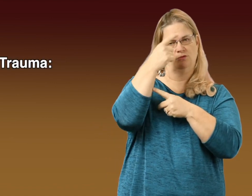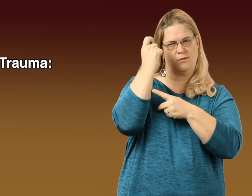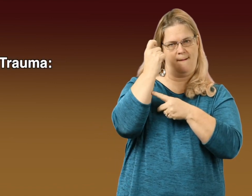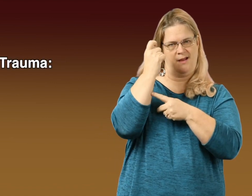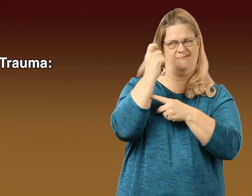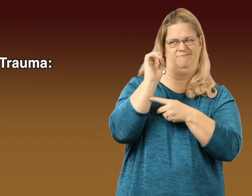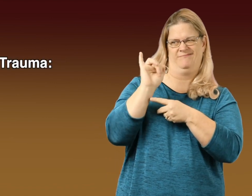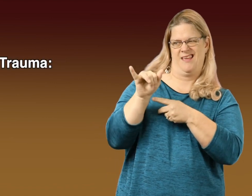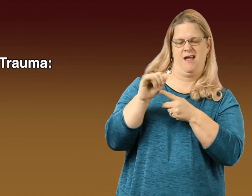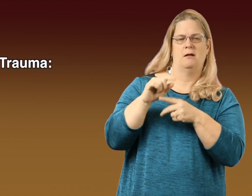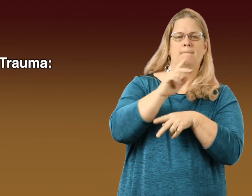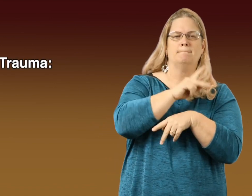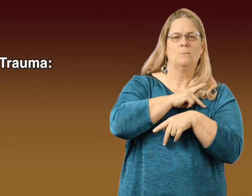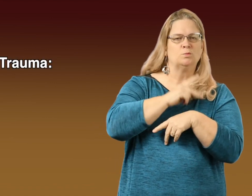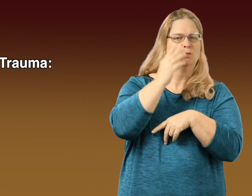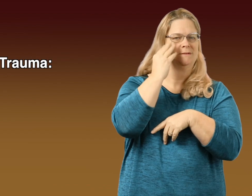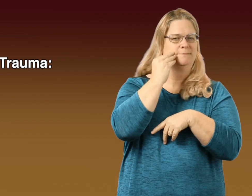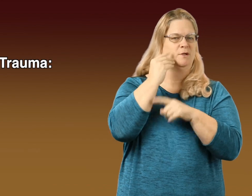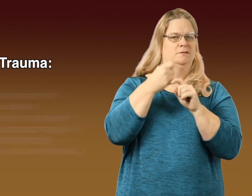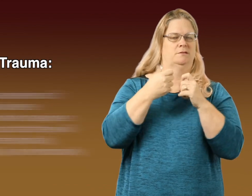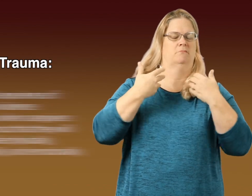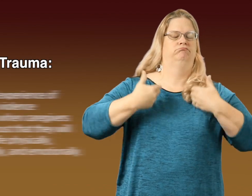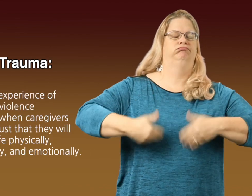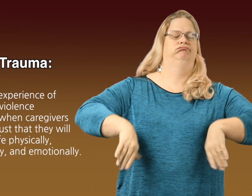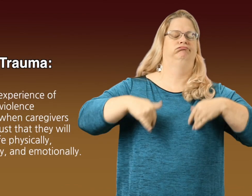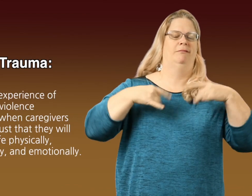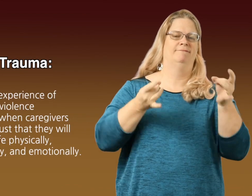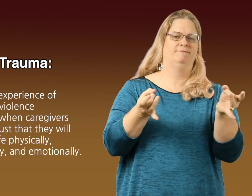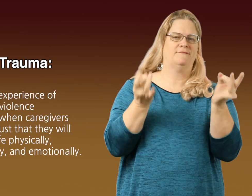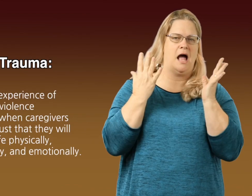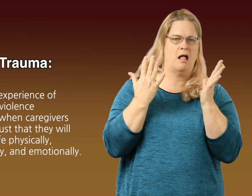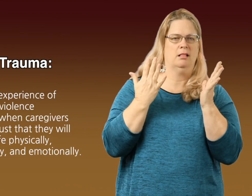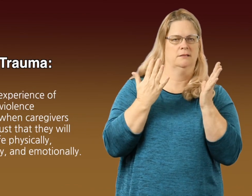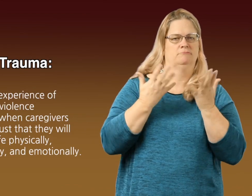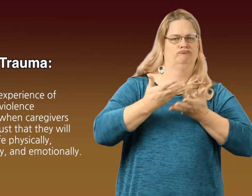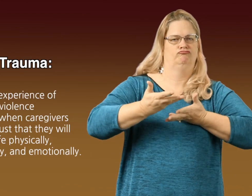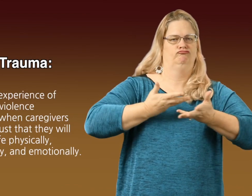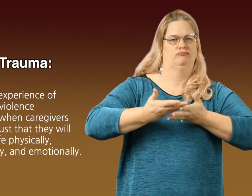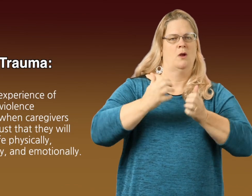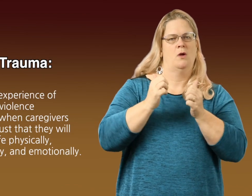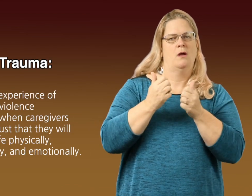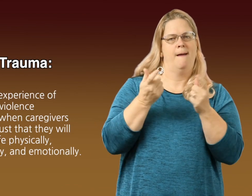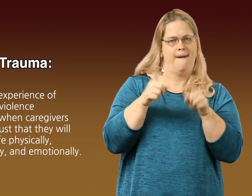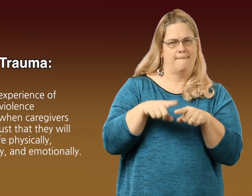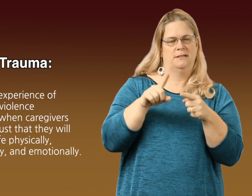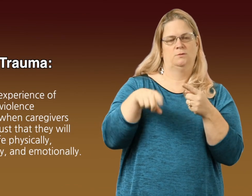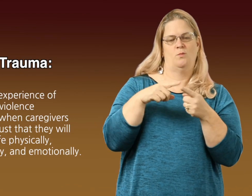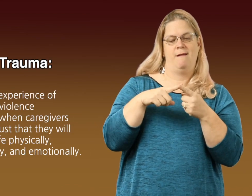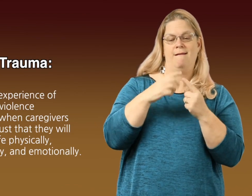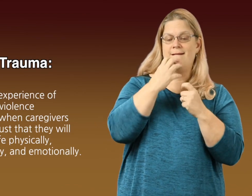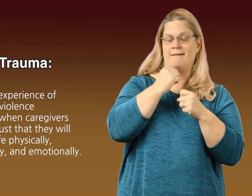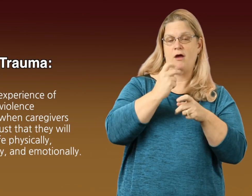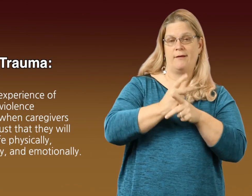That is a personal experience of interpersonal violence, and happens when caregivers betray their trust.